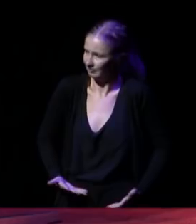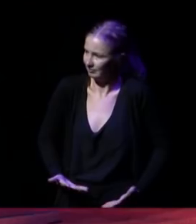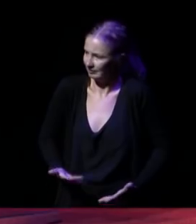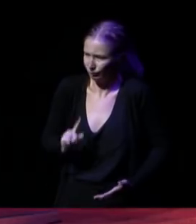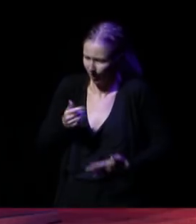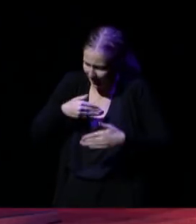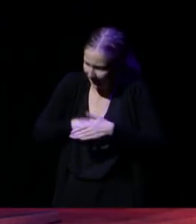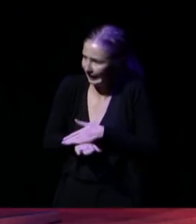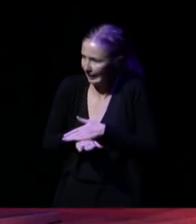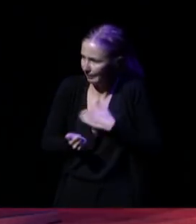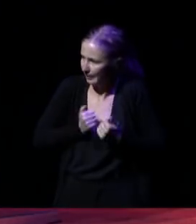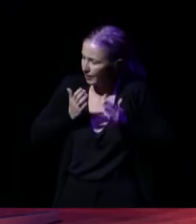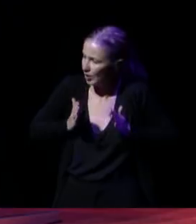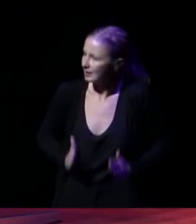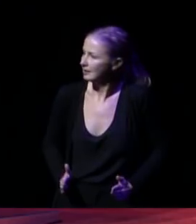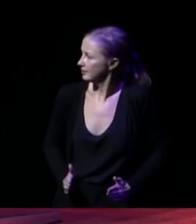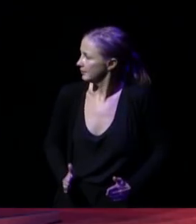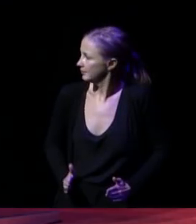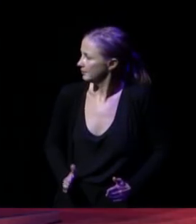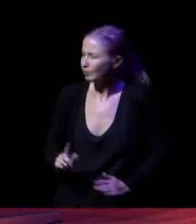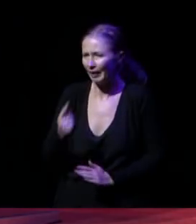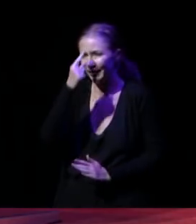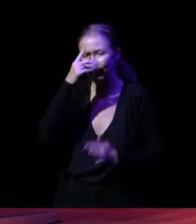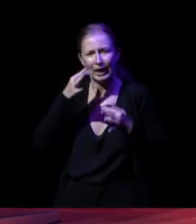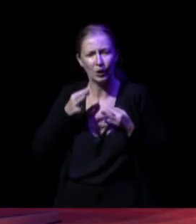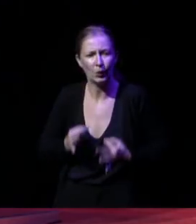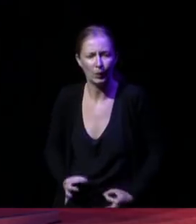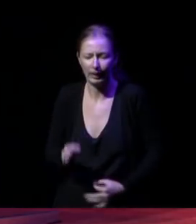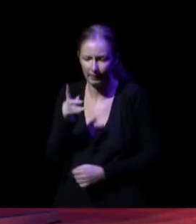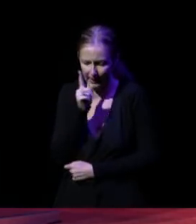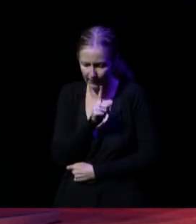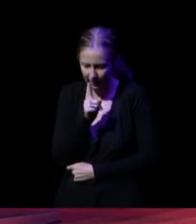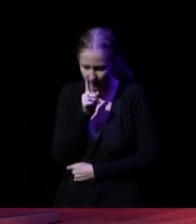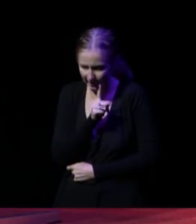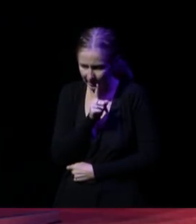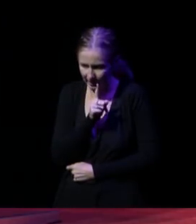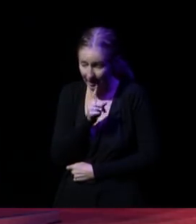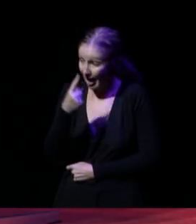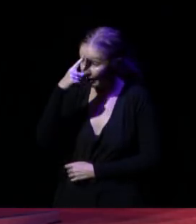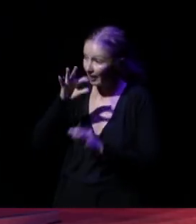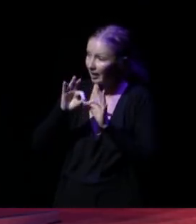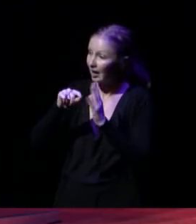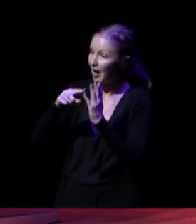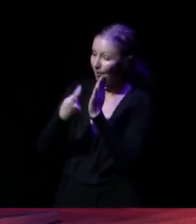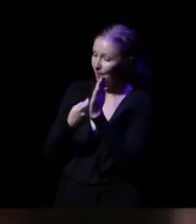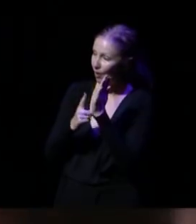So, what do I think about nude people in public? I think burlesque is a fascinating expression,